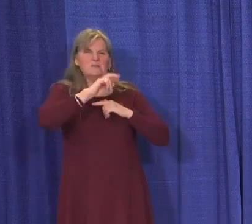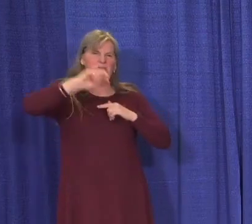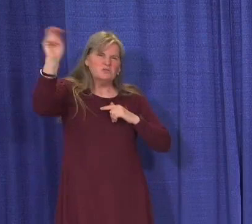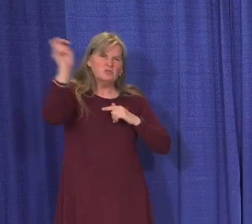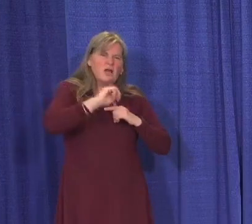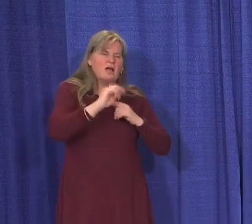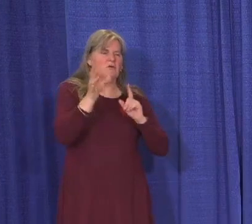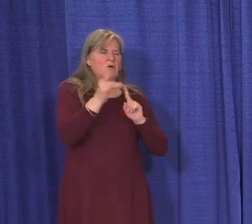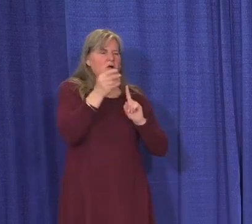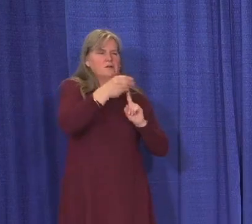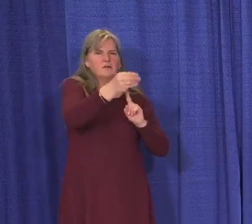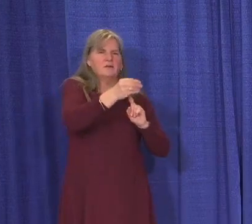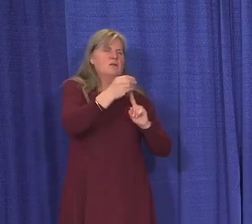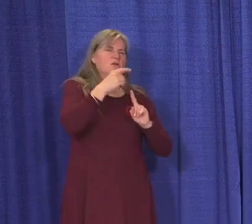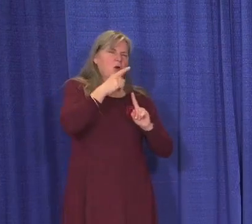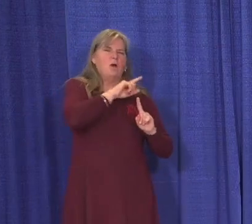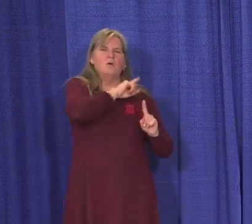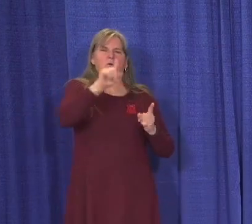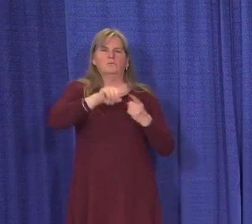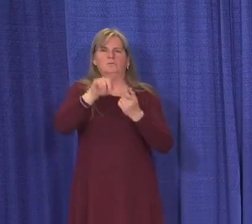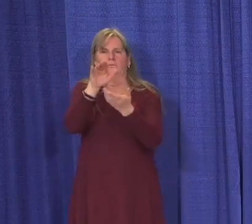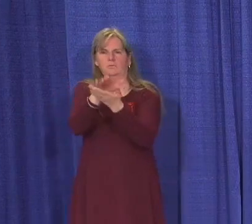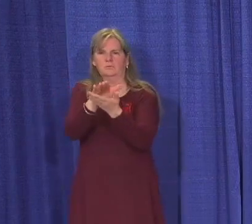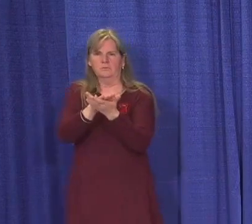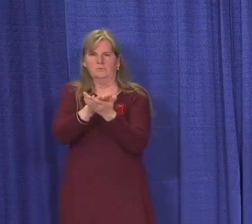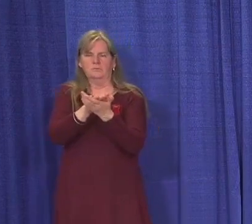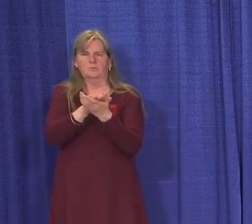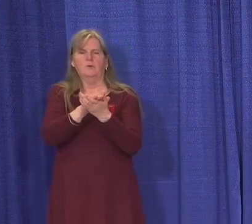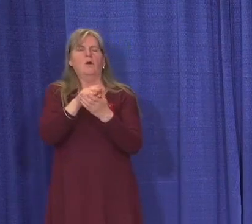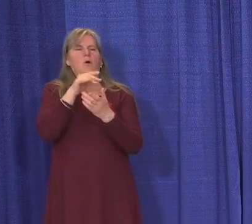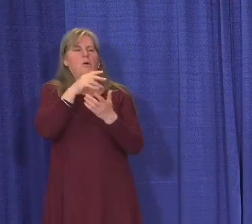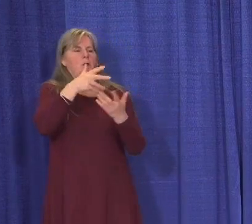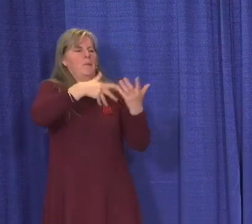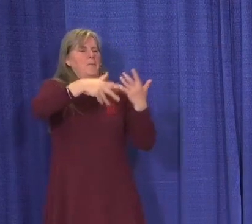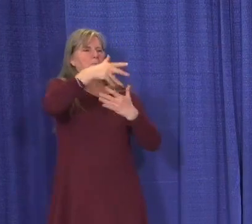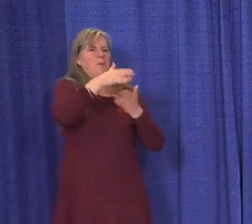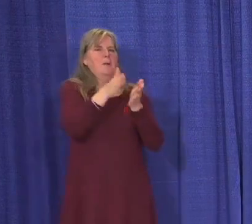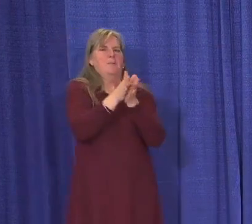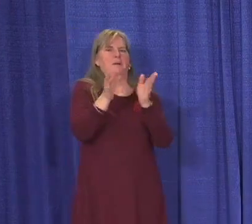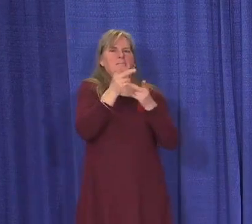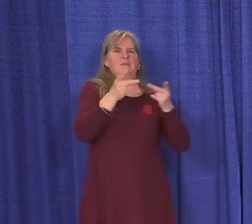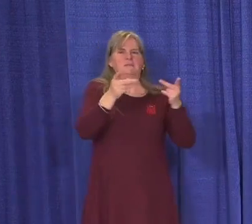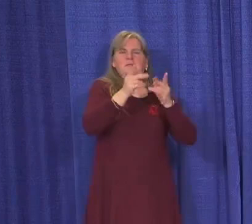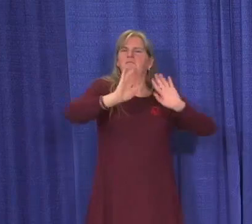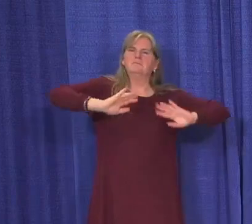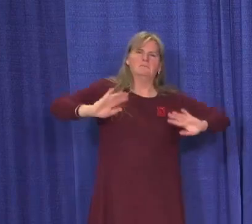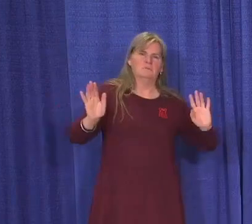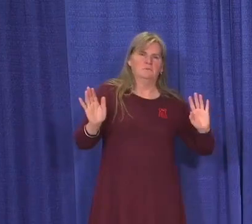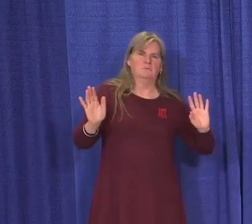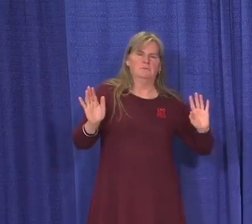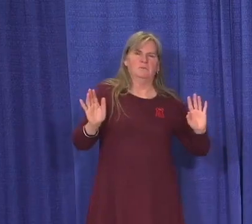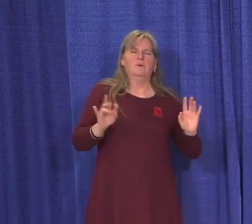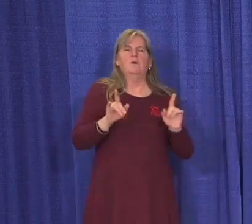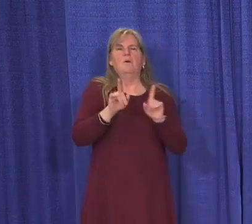we must continue to adhere to the rules and the guidelines. It is critical people including